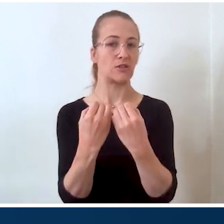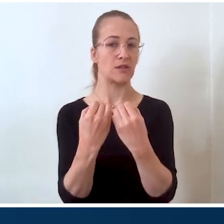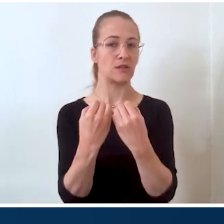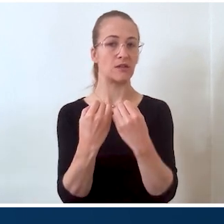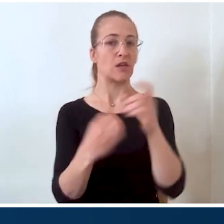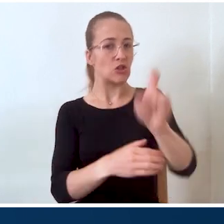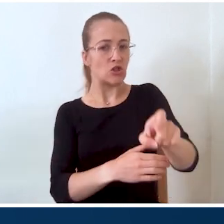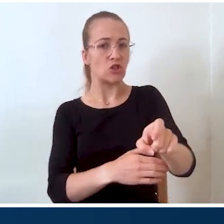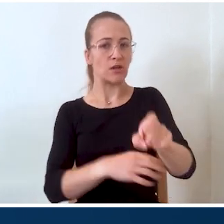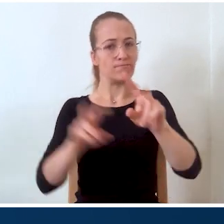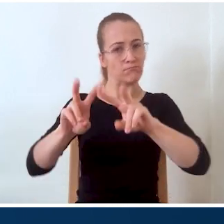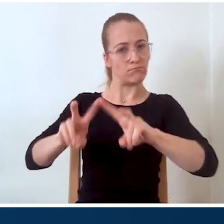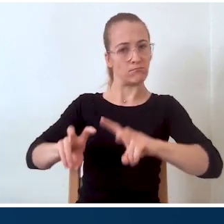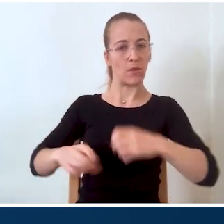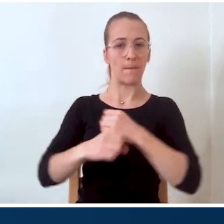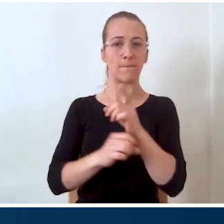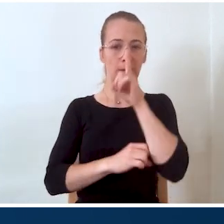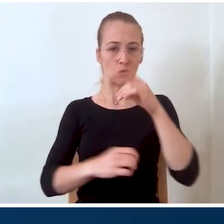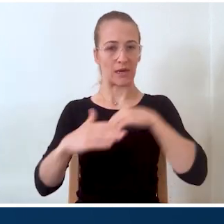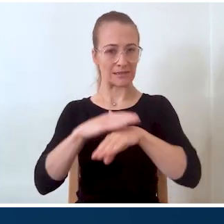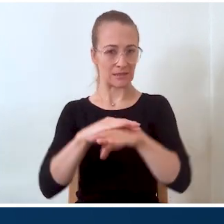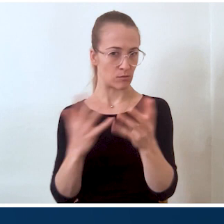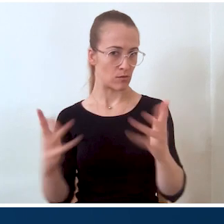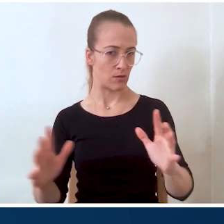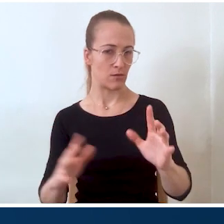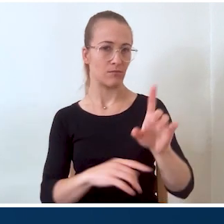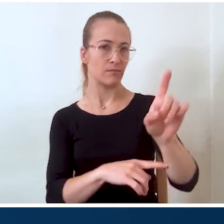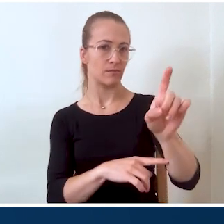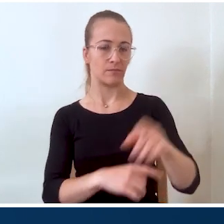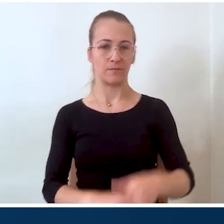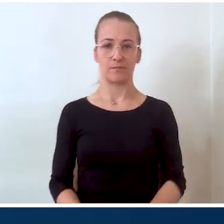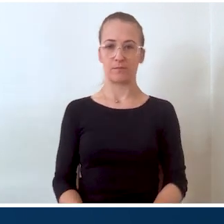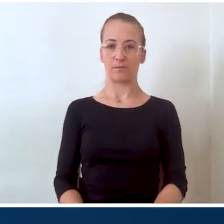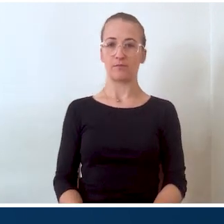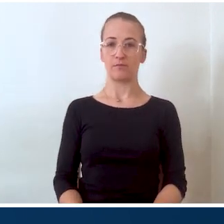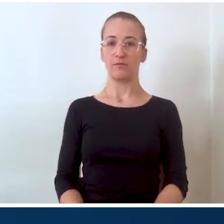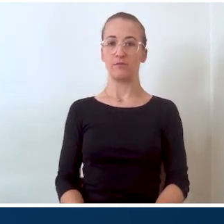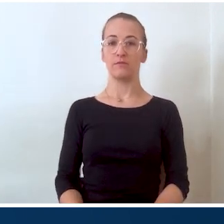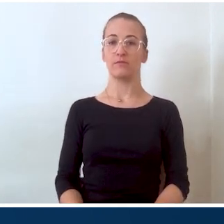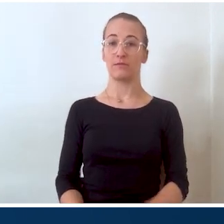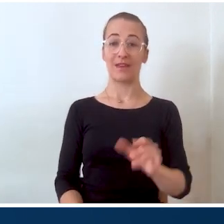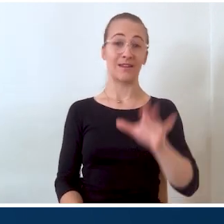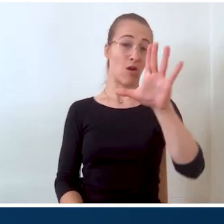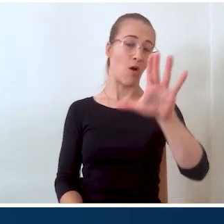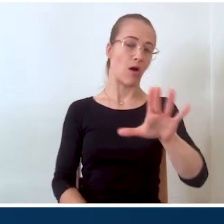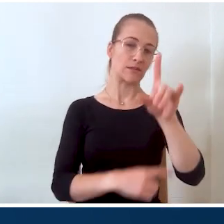should be looking at to make sure that they are accessible? Yeah, I think it's a great question, Katrin,